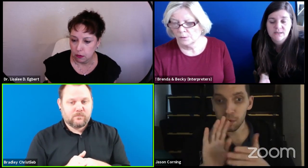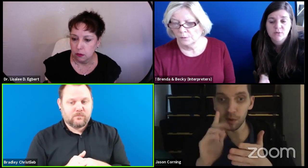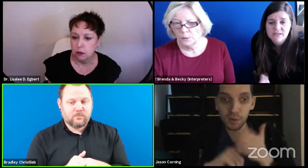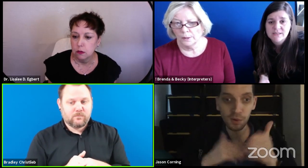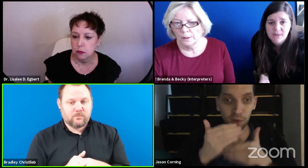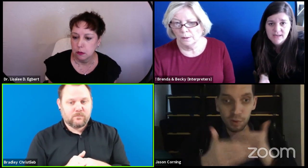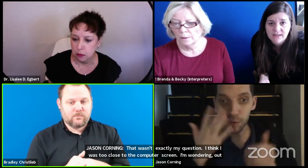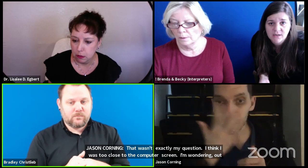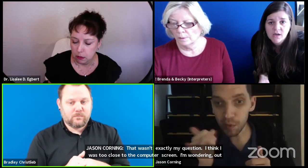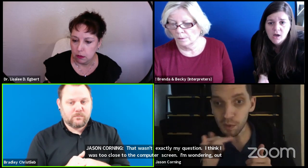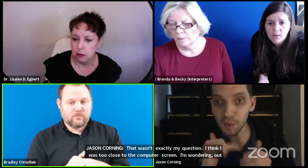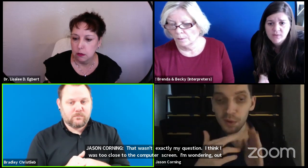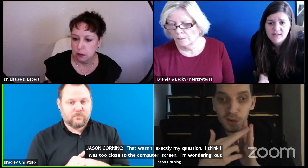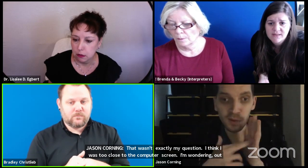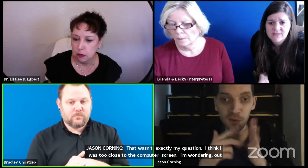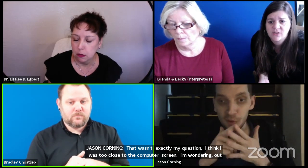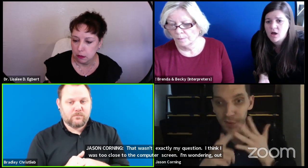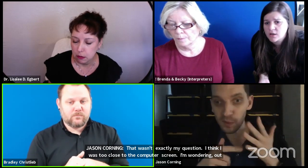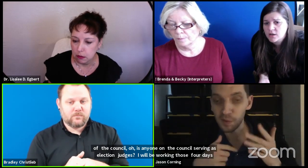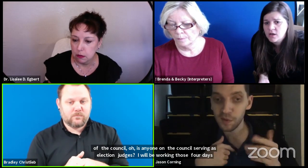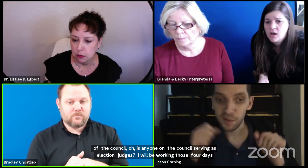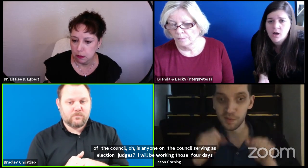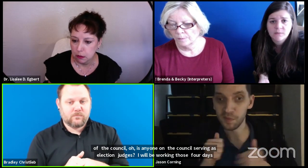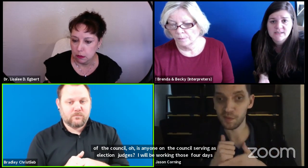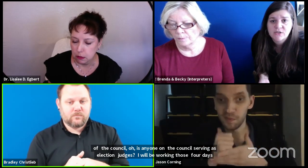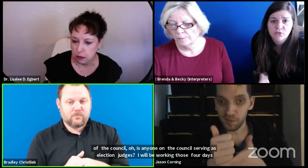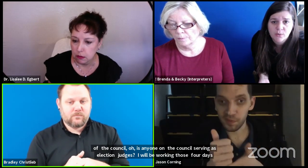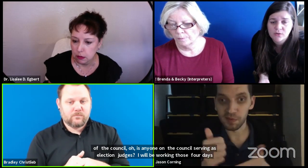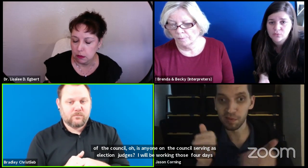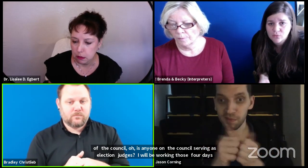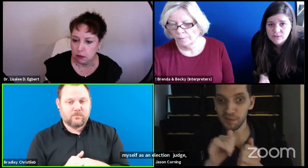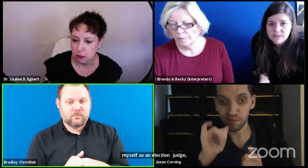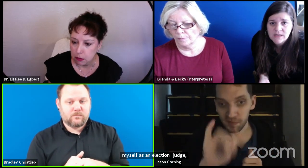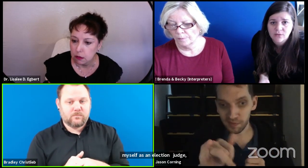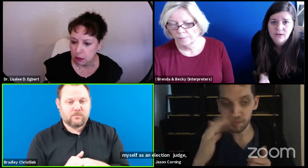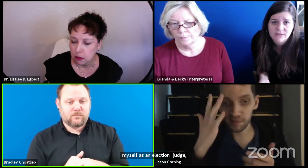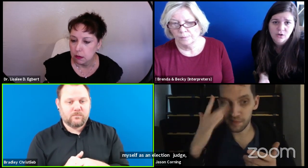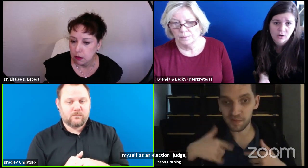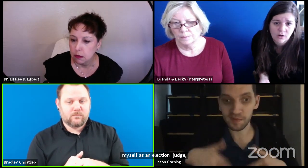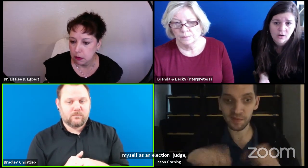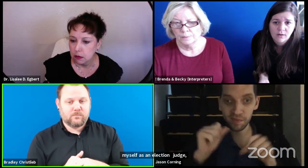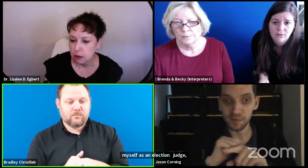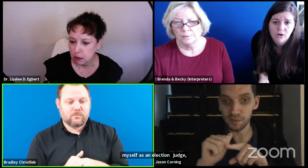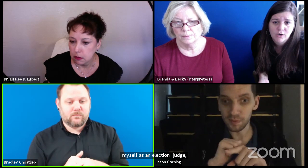in participating within this vlog because I do know what the rules and regs are in regards